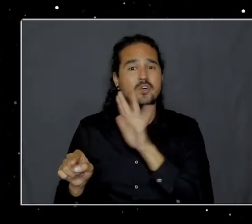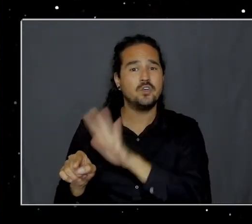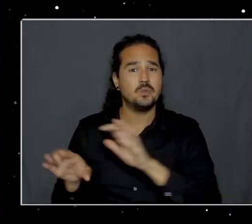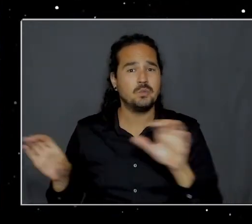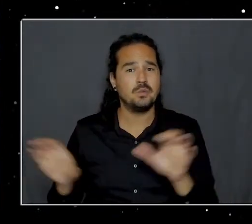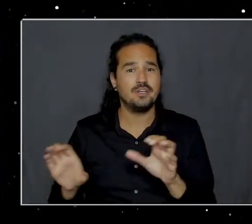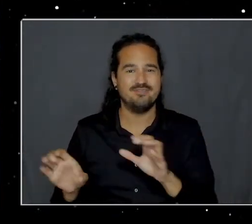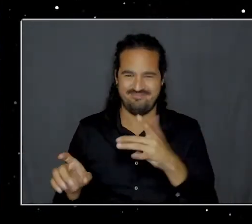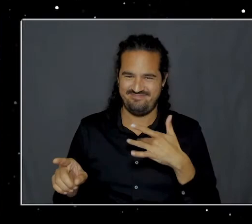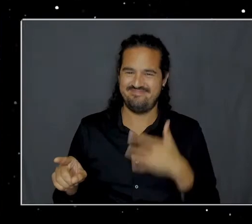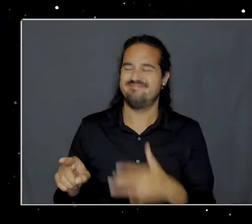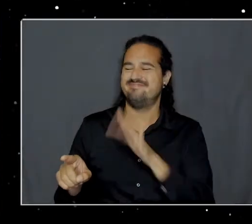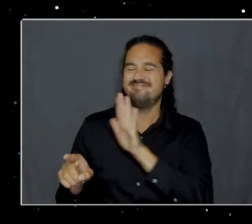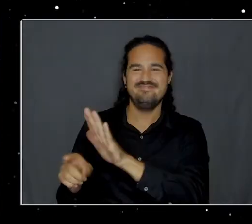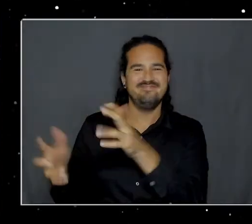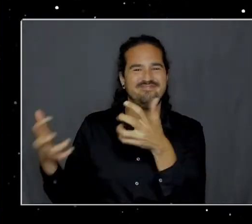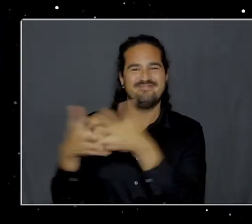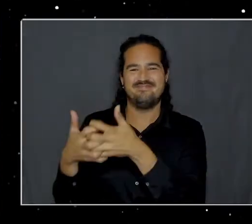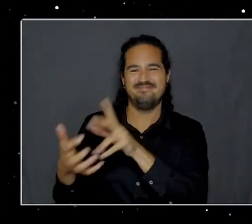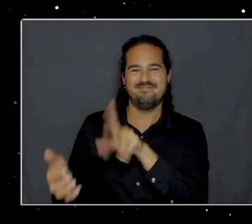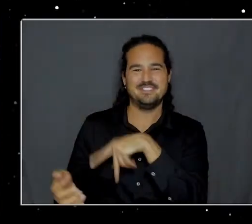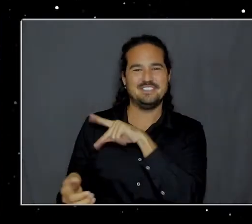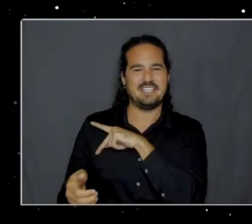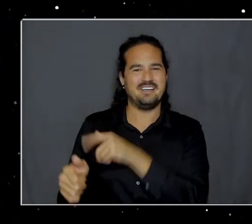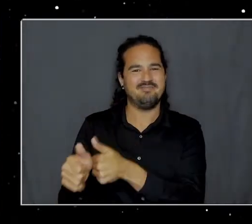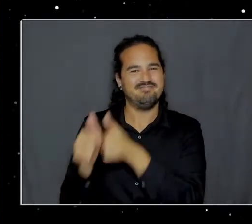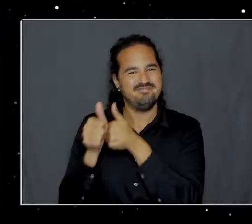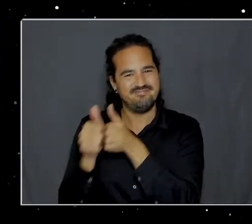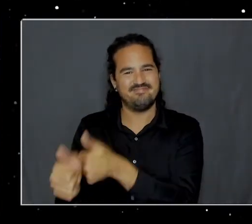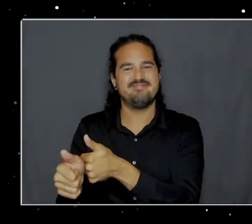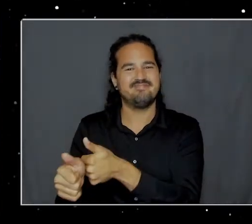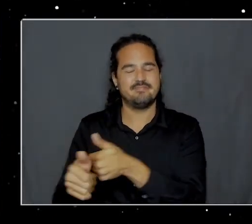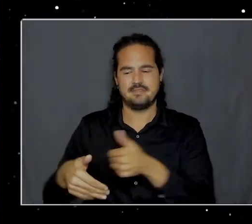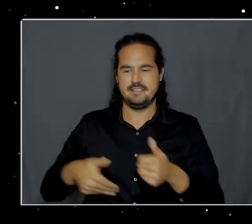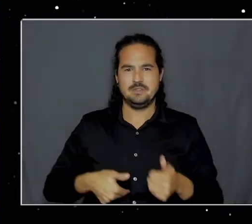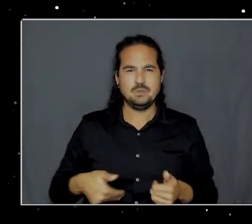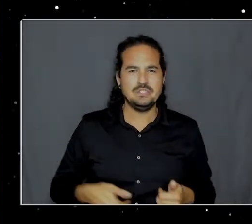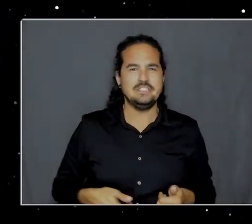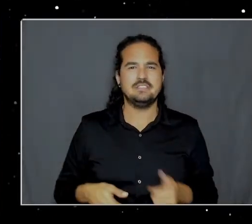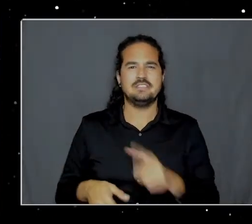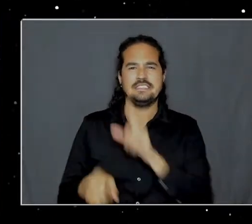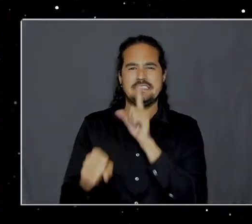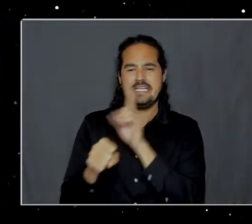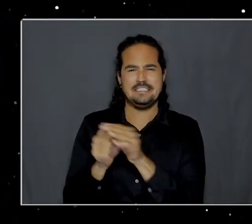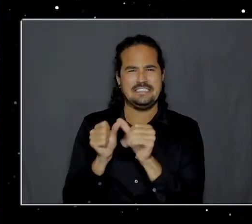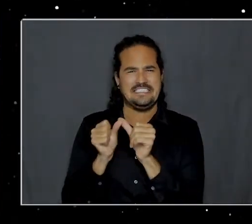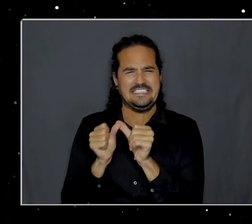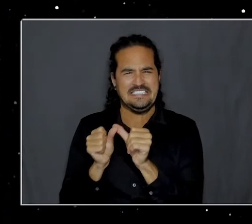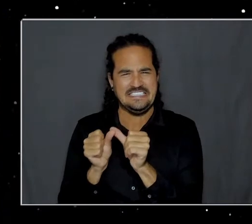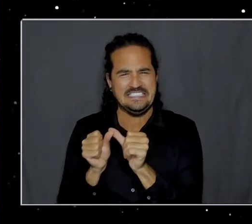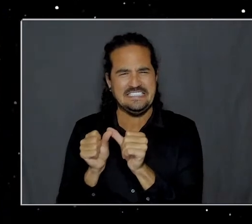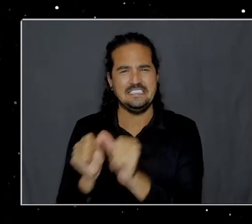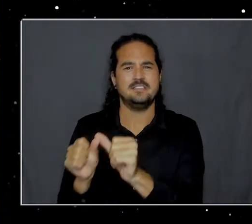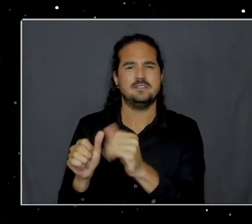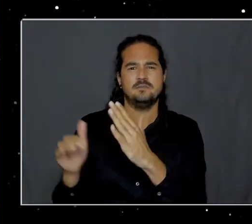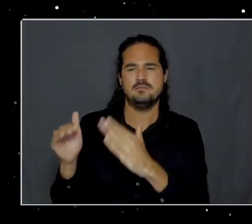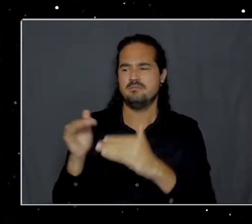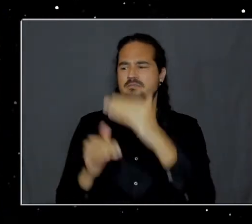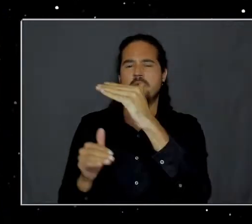WITH THE FORCE OF HER PERSONAL CONVICTIONS AND HER ACTIVE DEDICATION TO THE HARD WORK OF